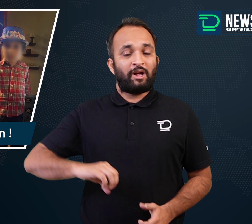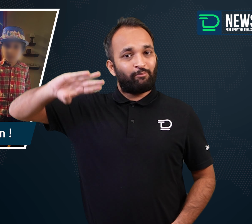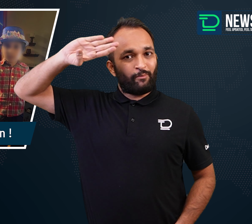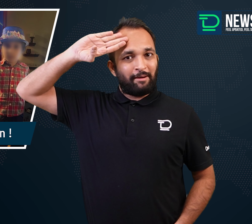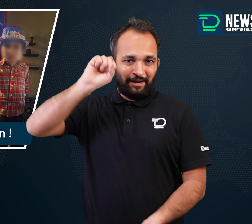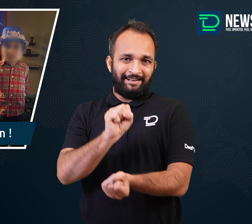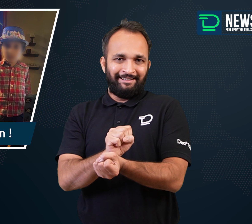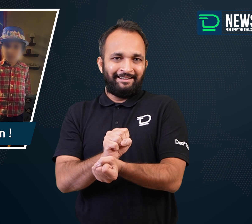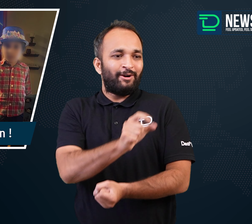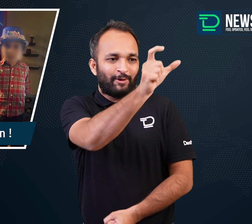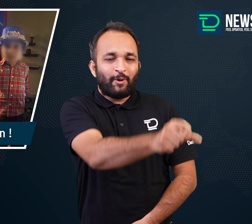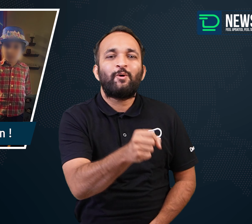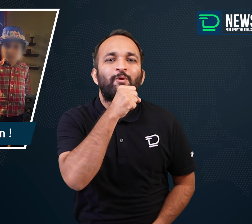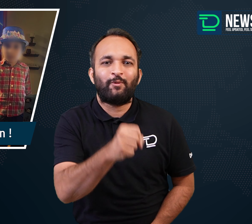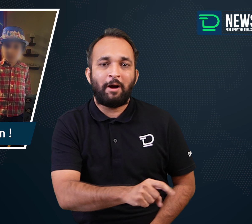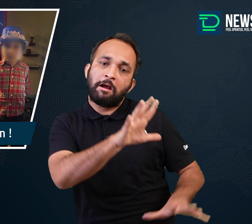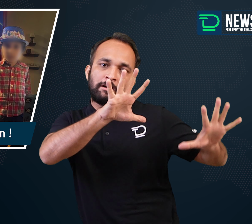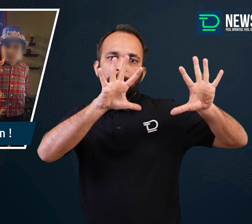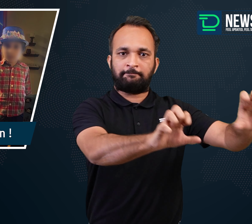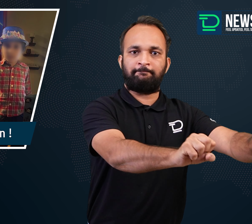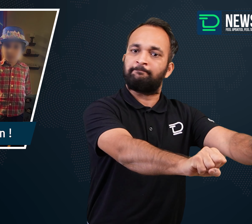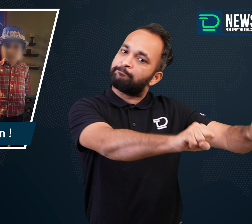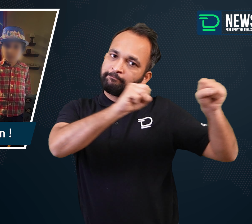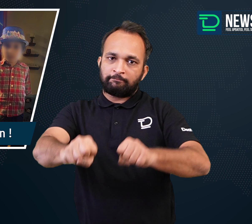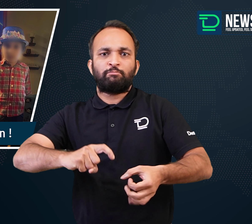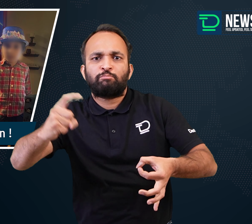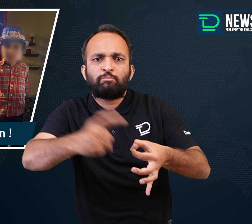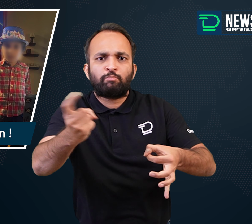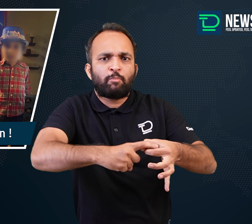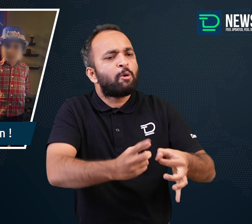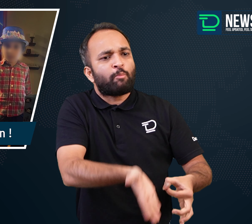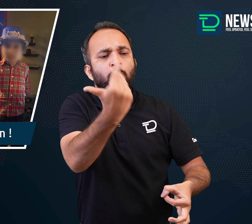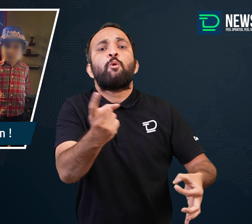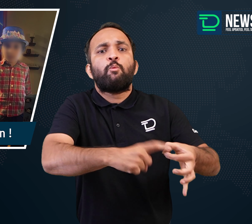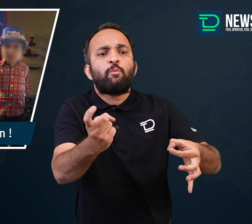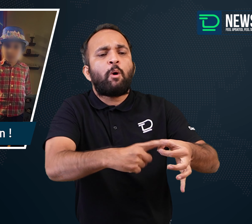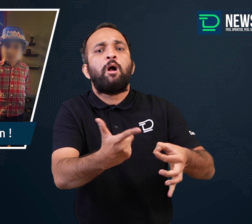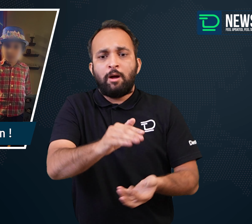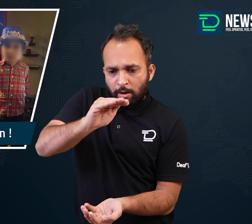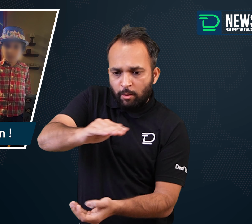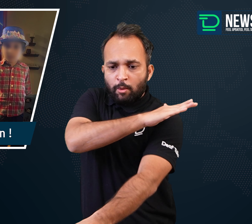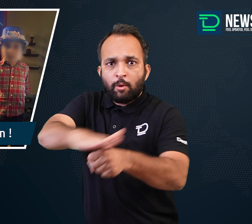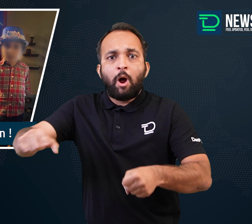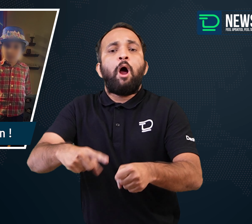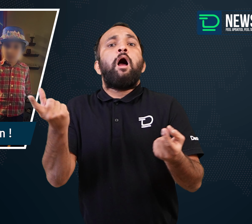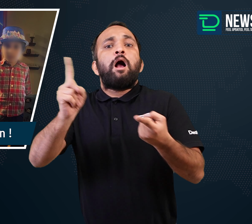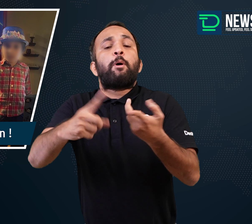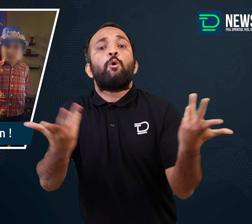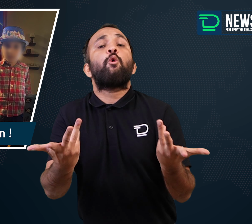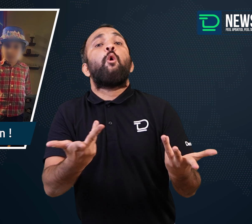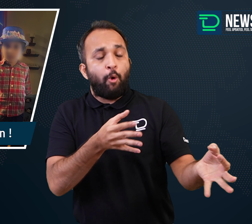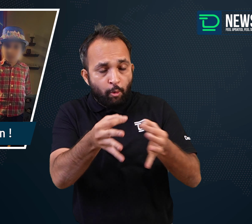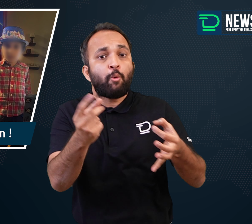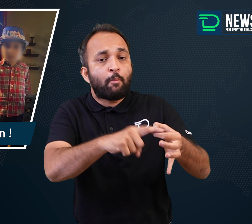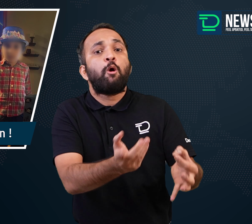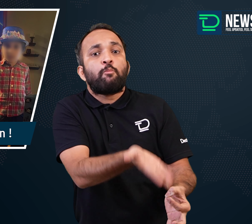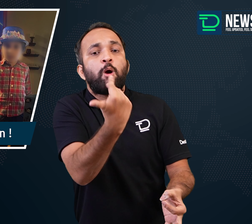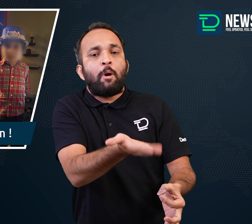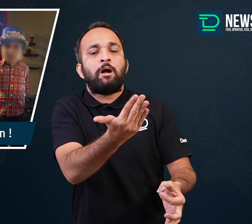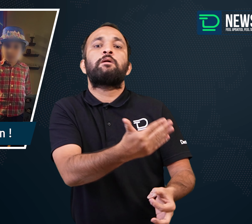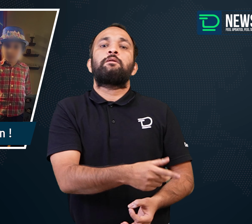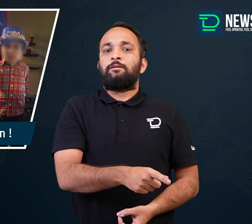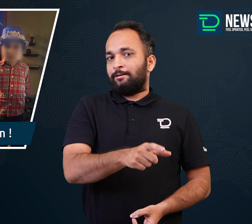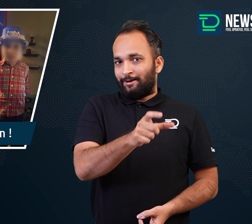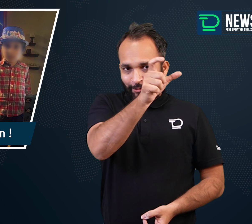The police arrested and investigated that man.